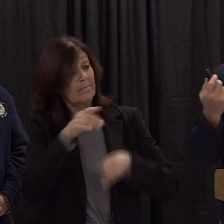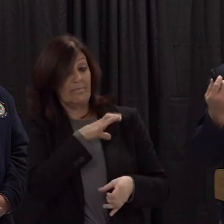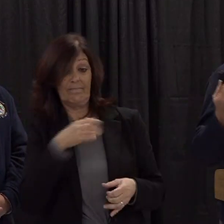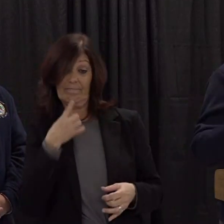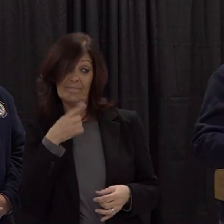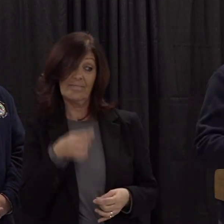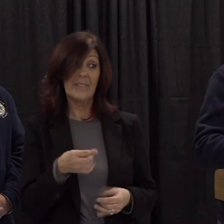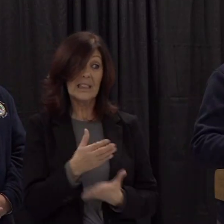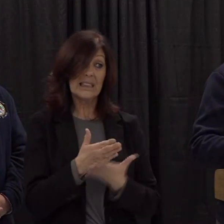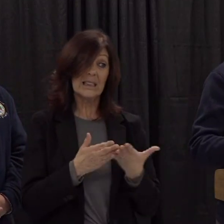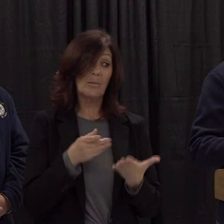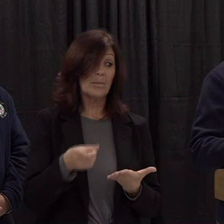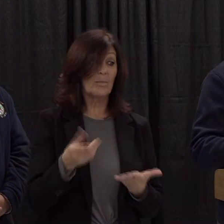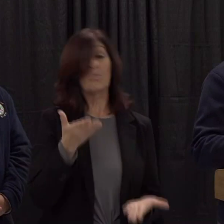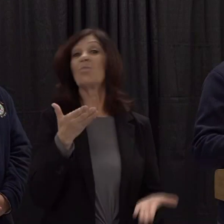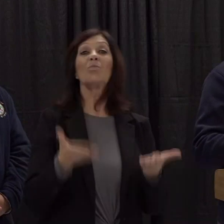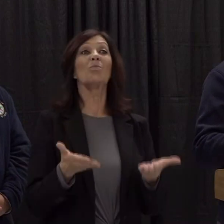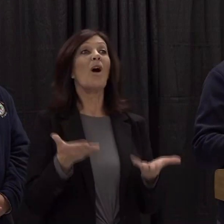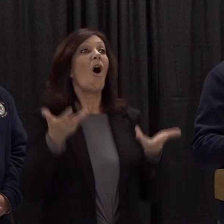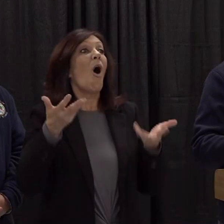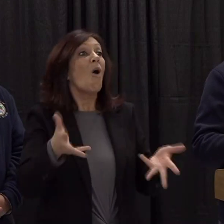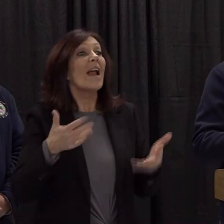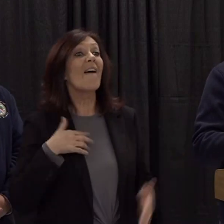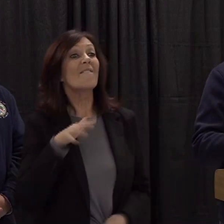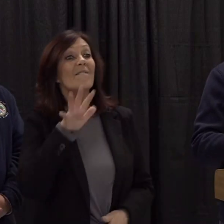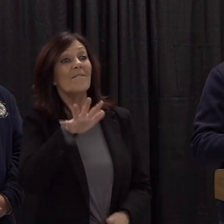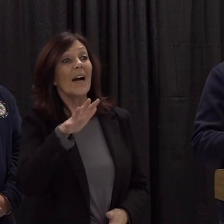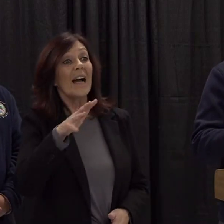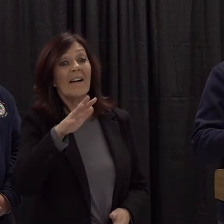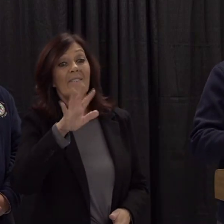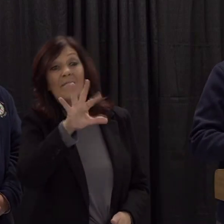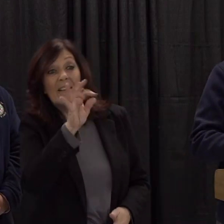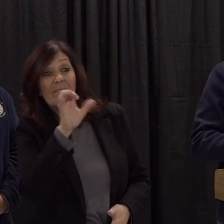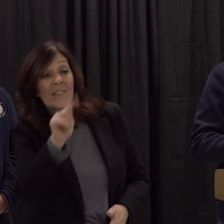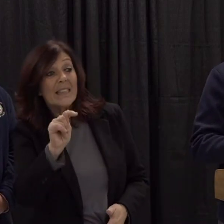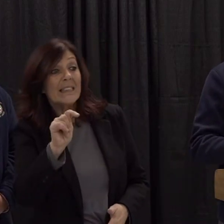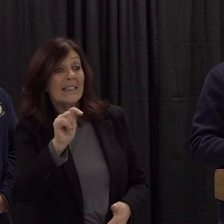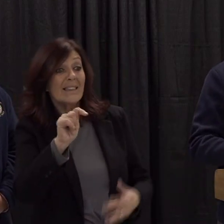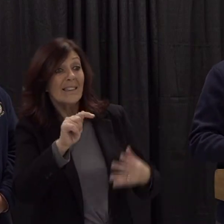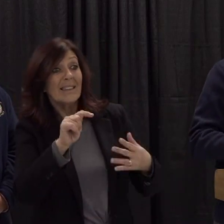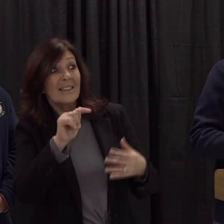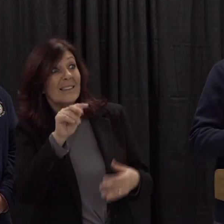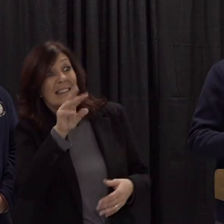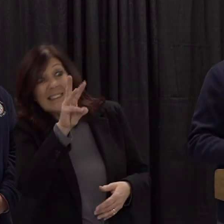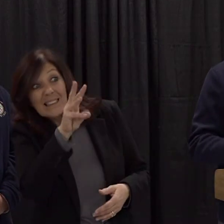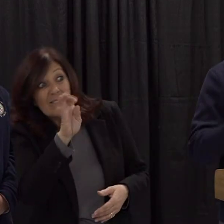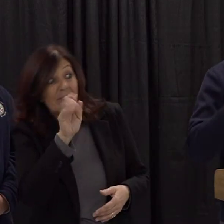some of it is probably received 5 feet at this point, 60 inches plus. It hasn't been officially confirmed